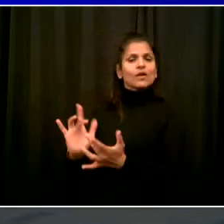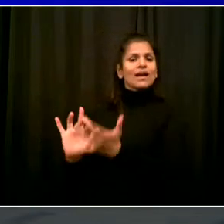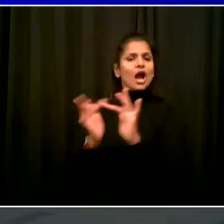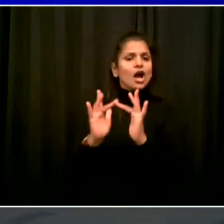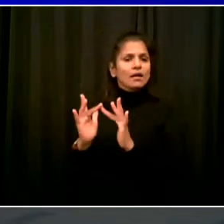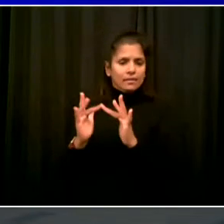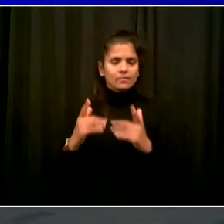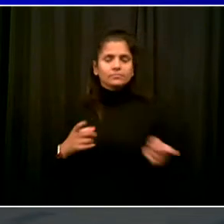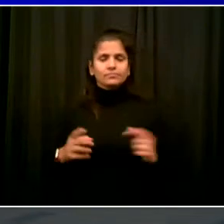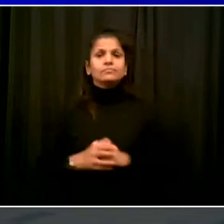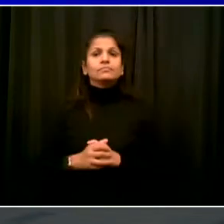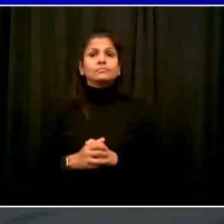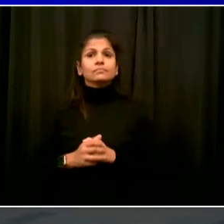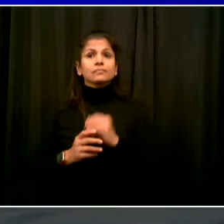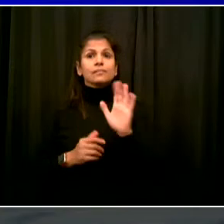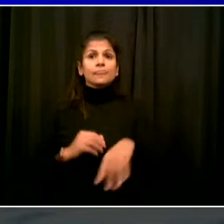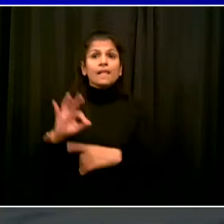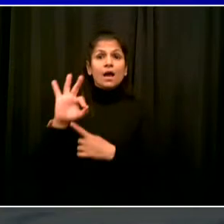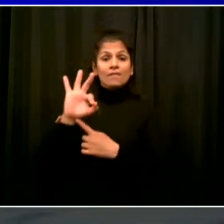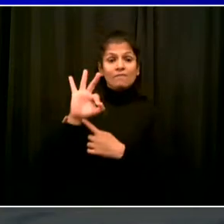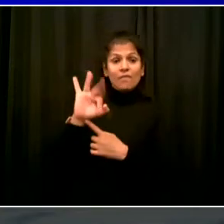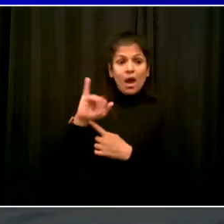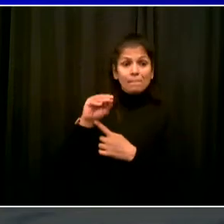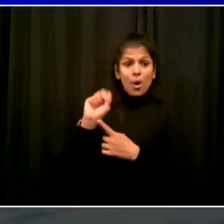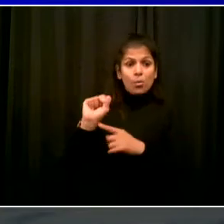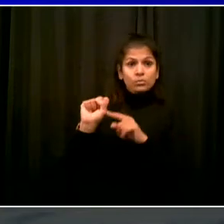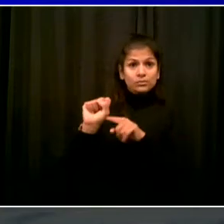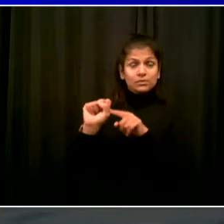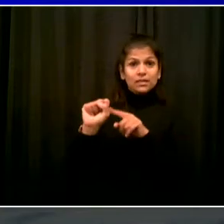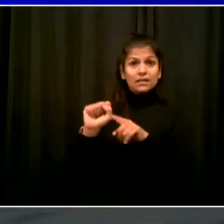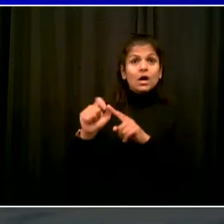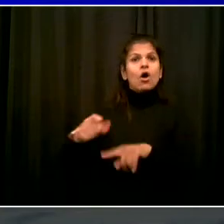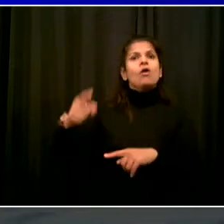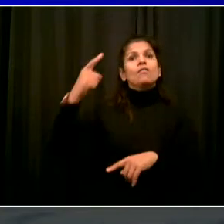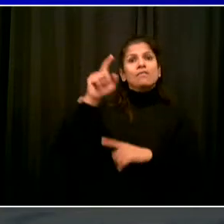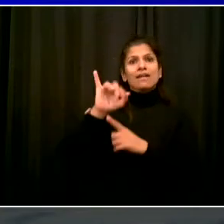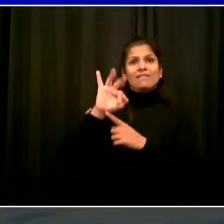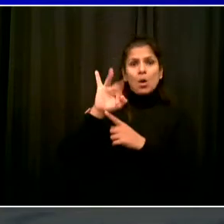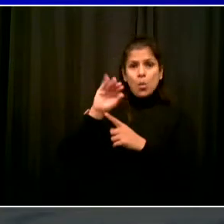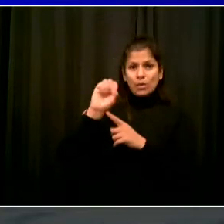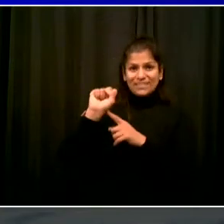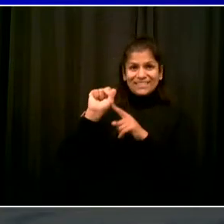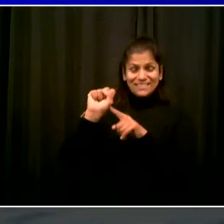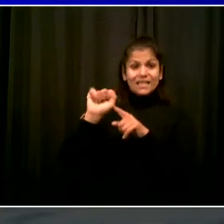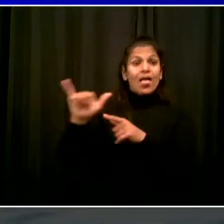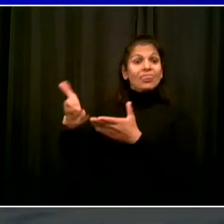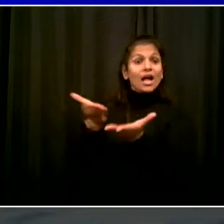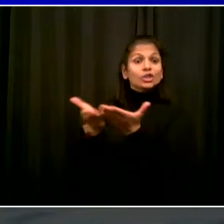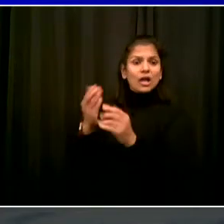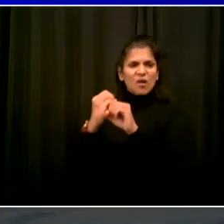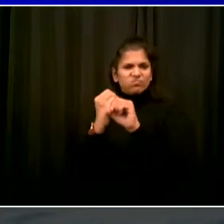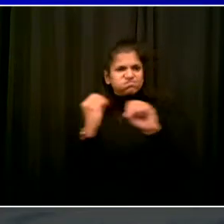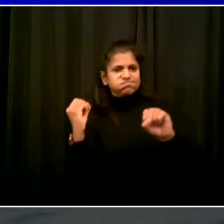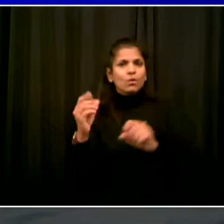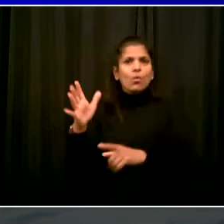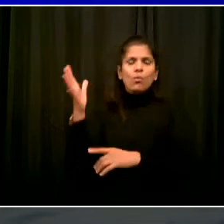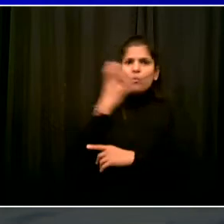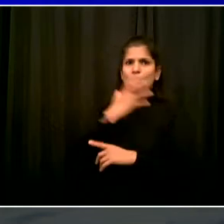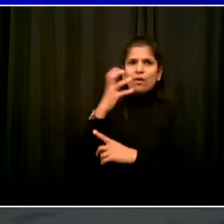REACHED. ANNTD HE PRIORITY WILL BE PUT ON THE COMMUNITIES THAT ARE THE MOST UNNDERSSVEERD.. ETHRRE'S A